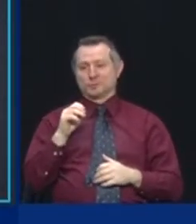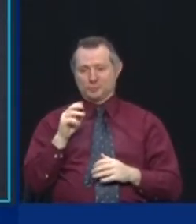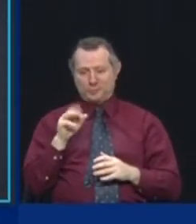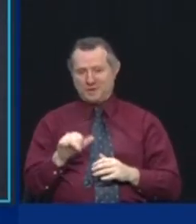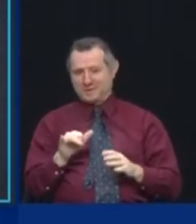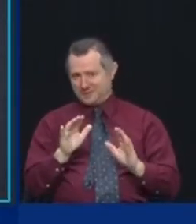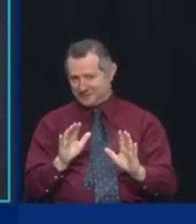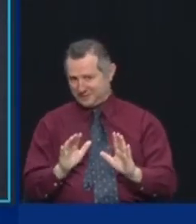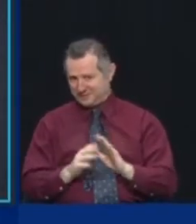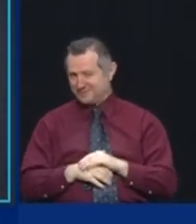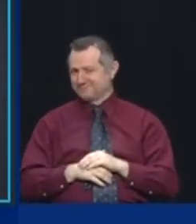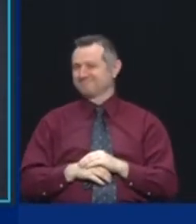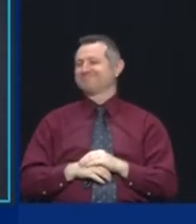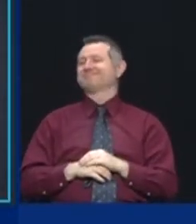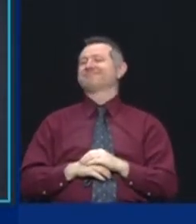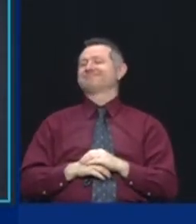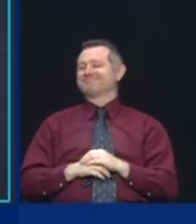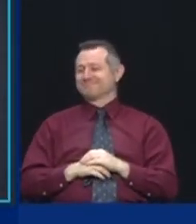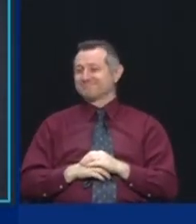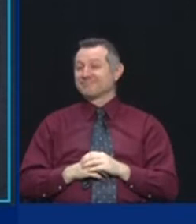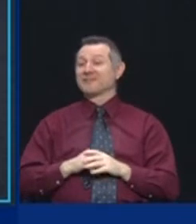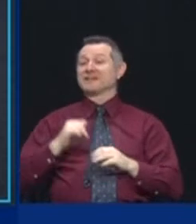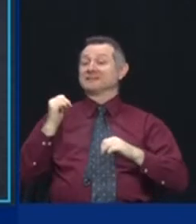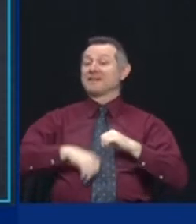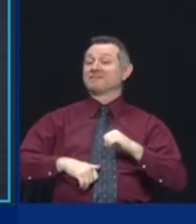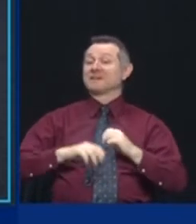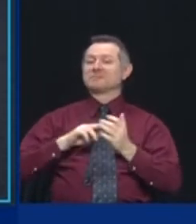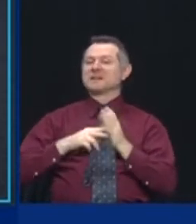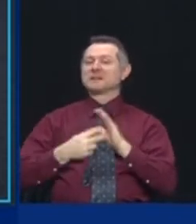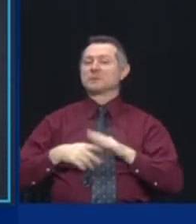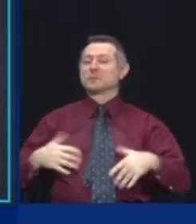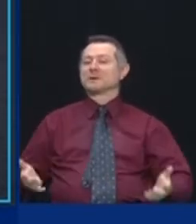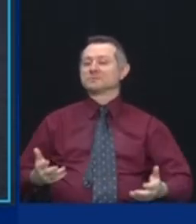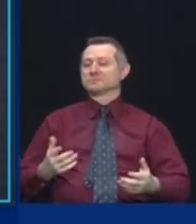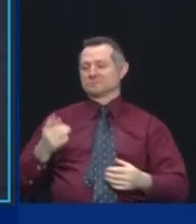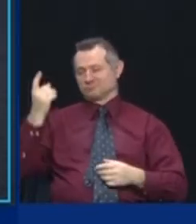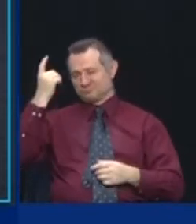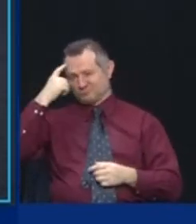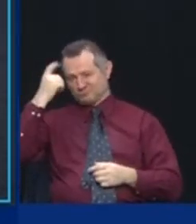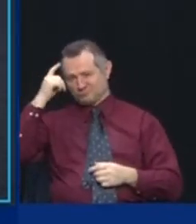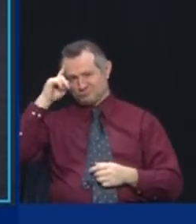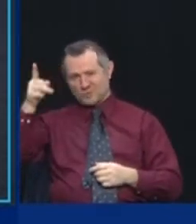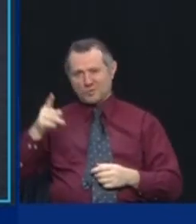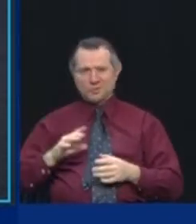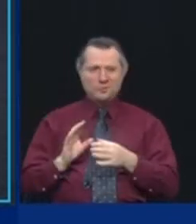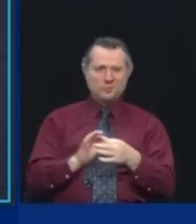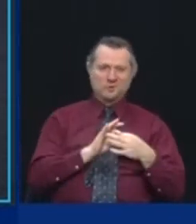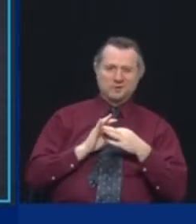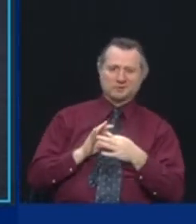DON'T DENY IT. BUT WE'RE TOUGH IN A GOOD WAY.